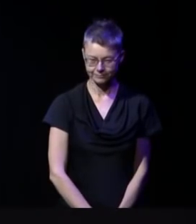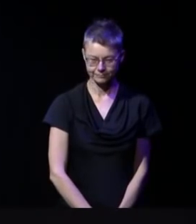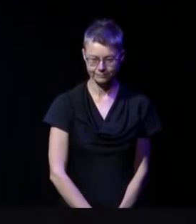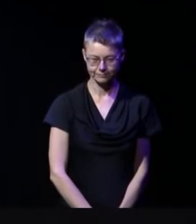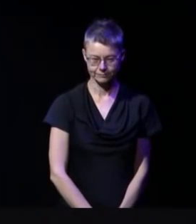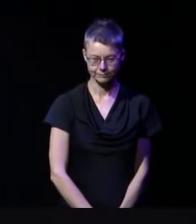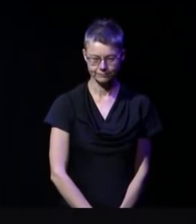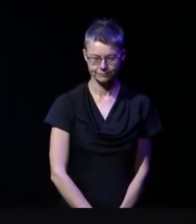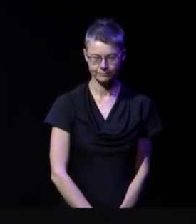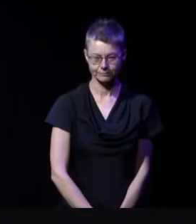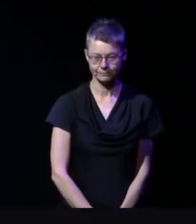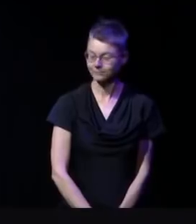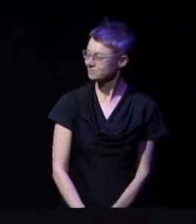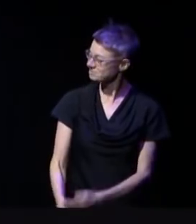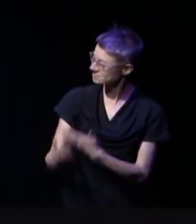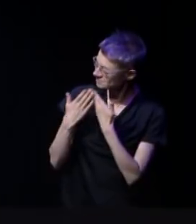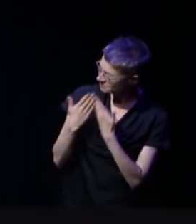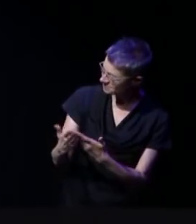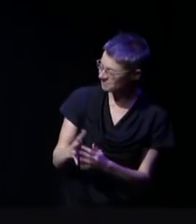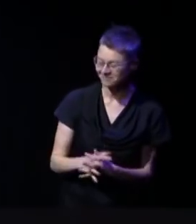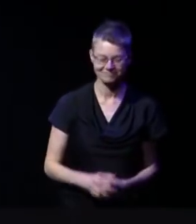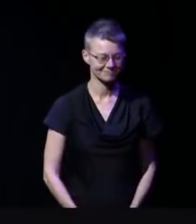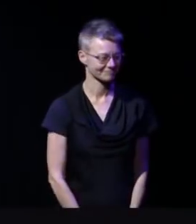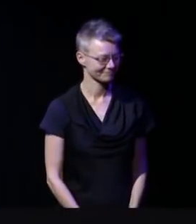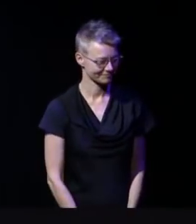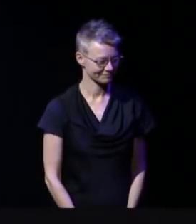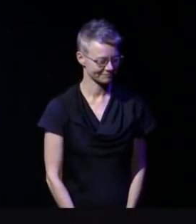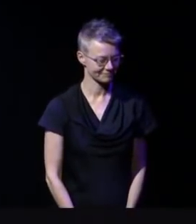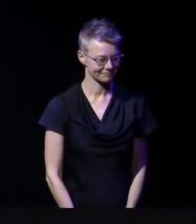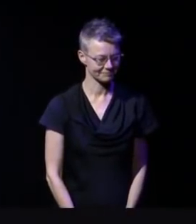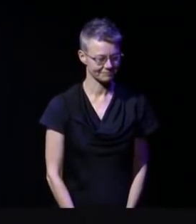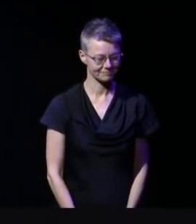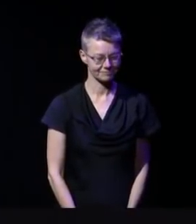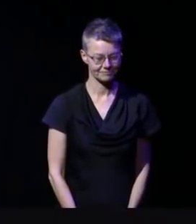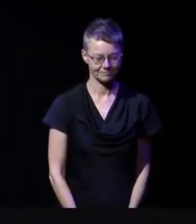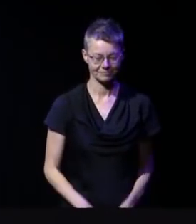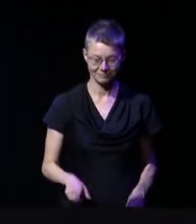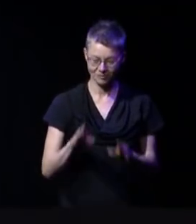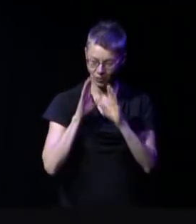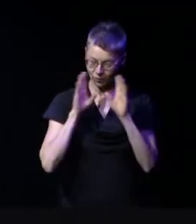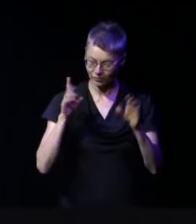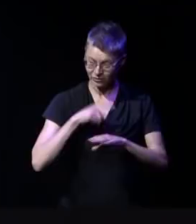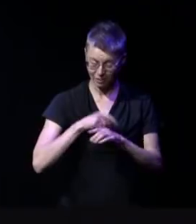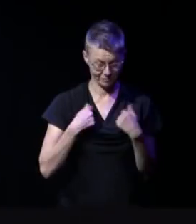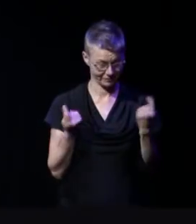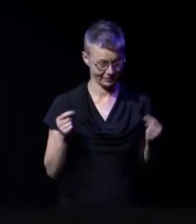Thank you, Edwinna. It's such a wonderful moment to be here finally.